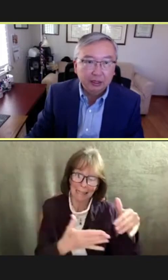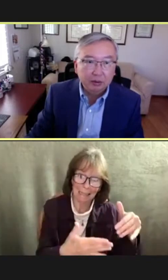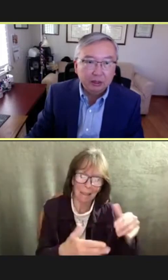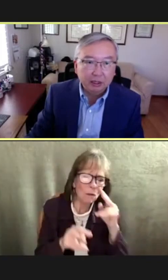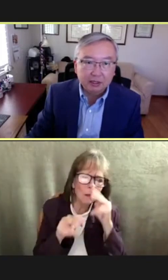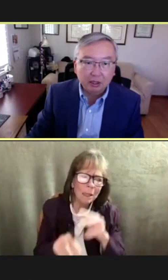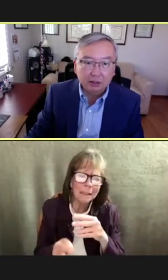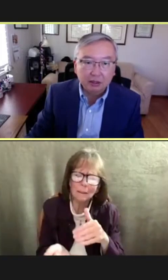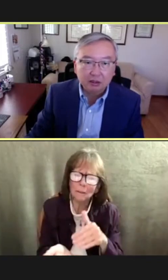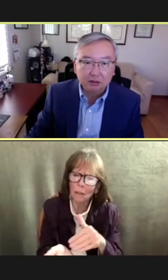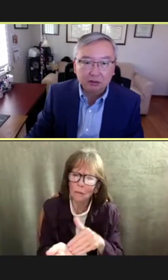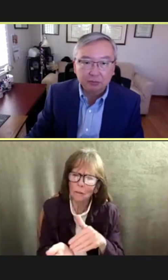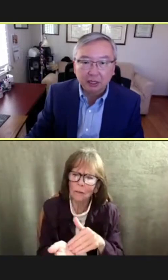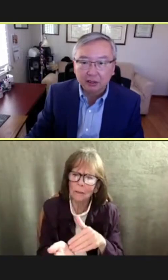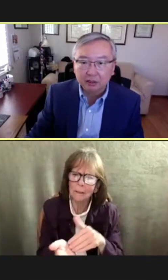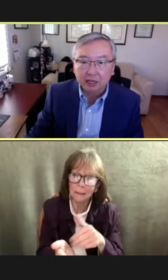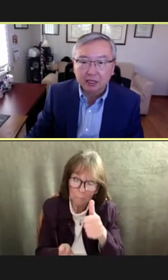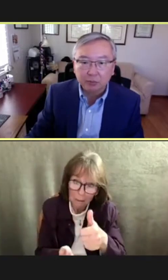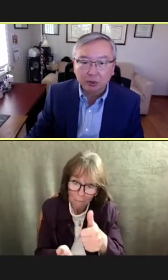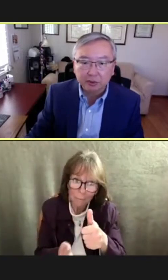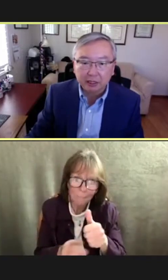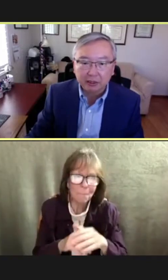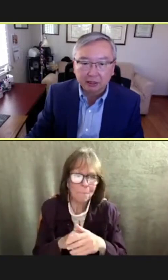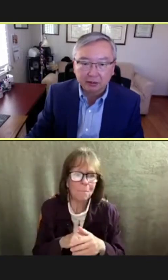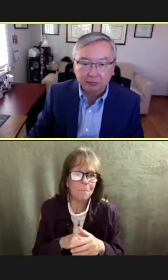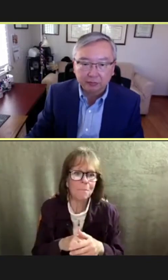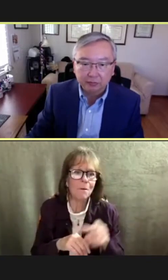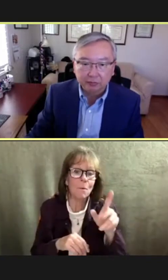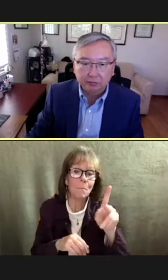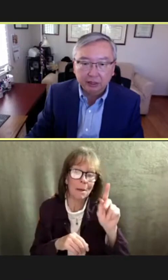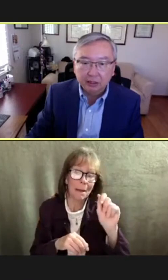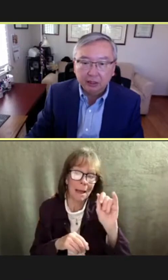physicians that's conducted by Kaiser Permanente.